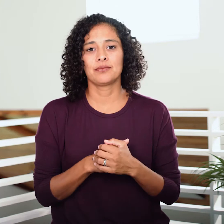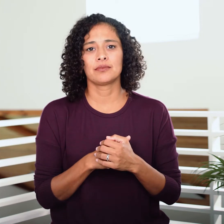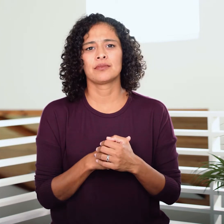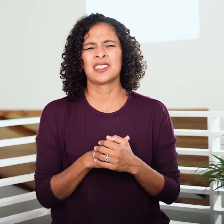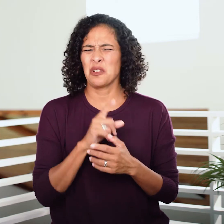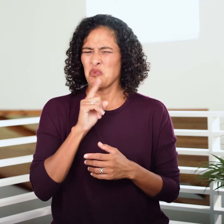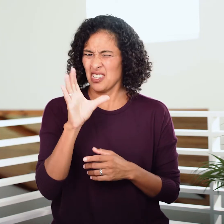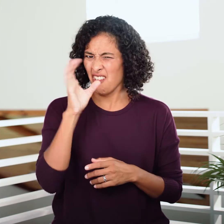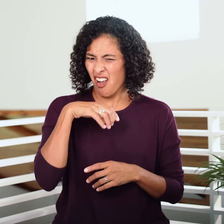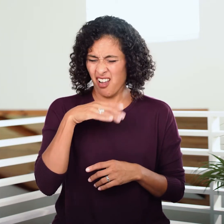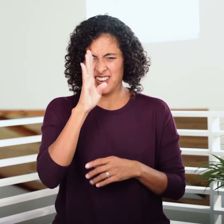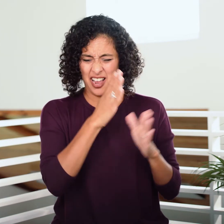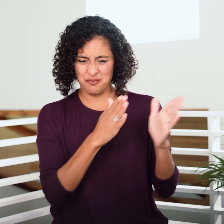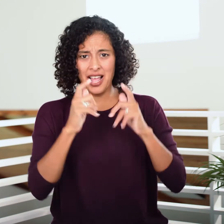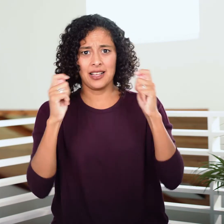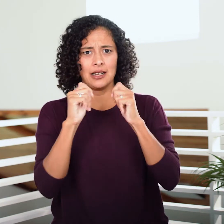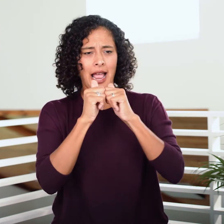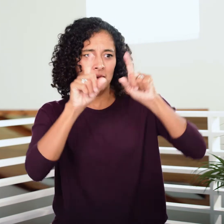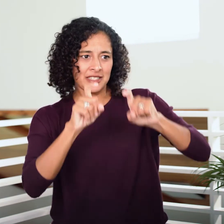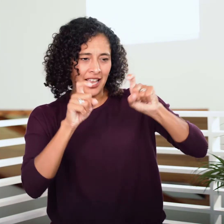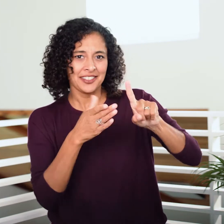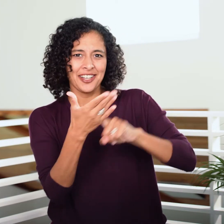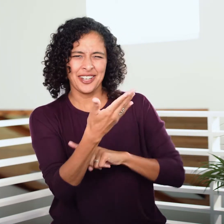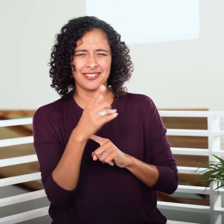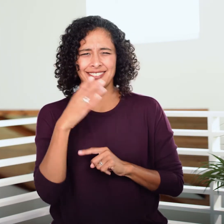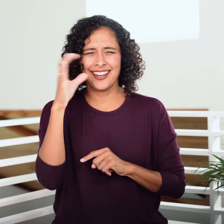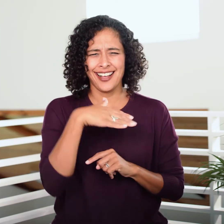In this very odd ceremony to test her for adultery,